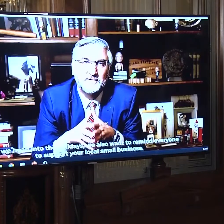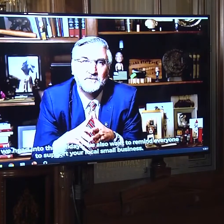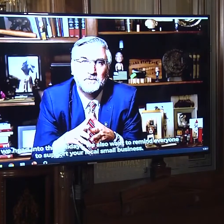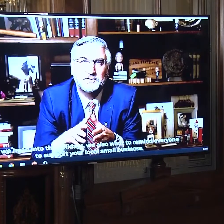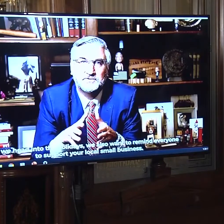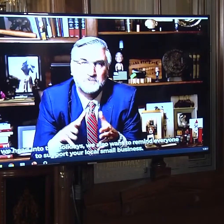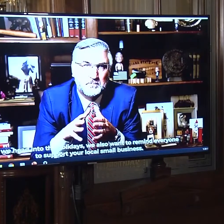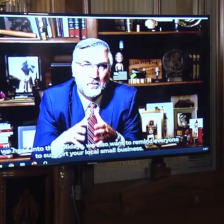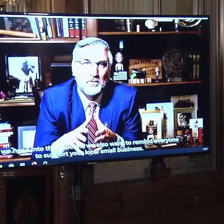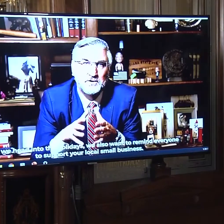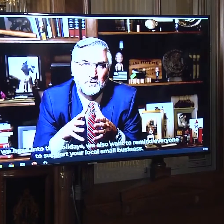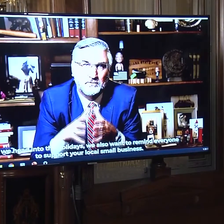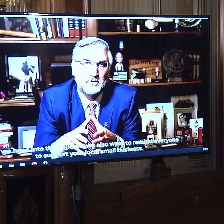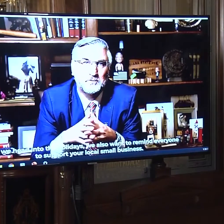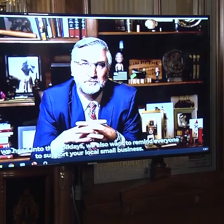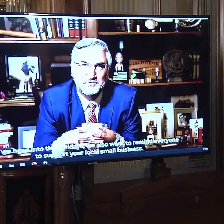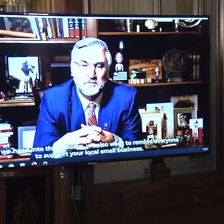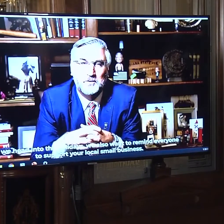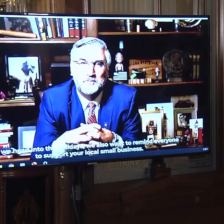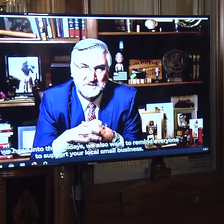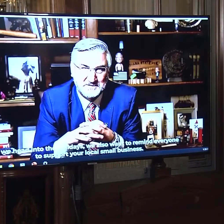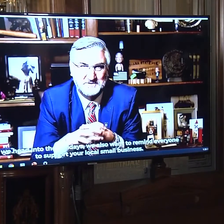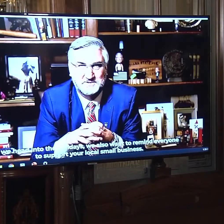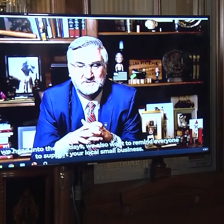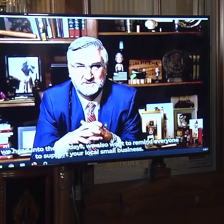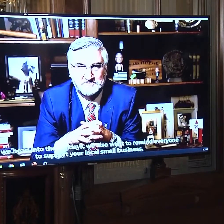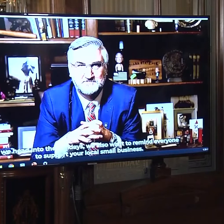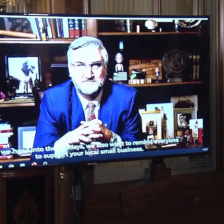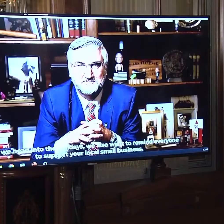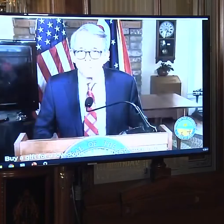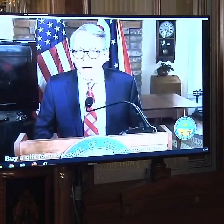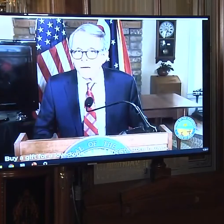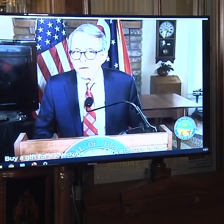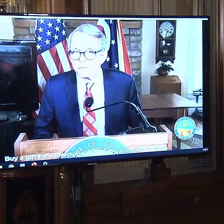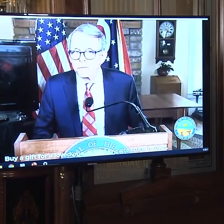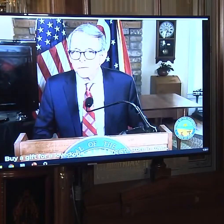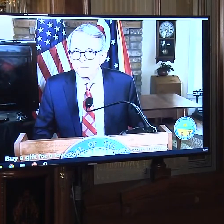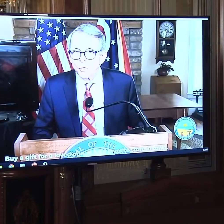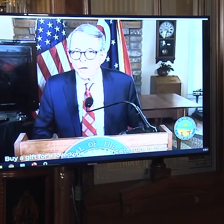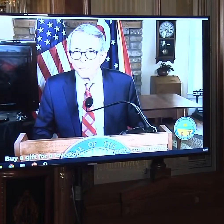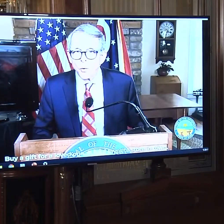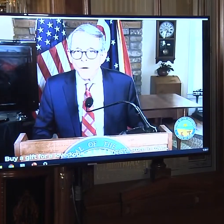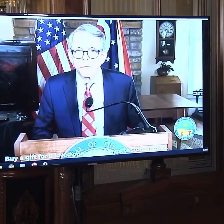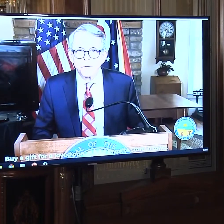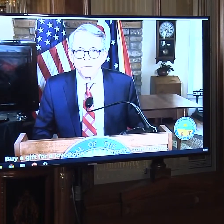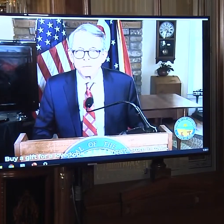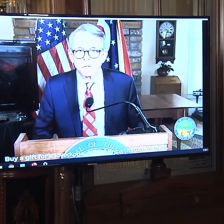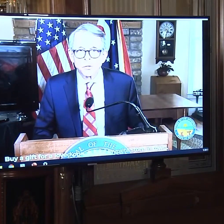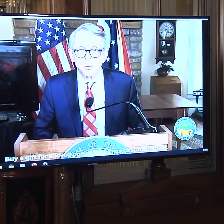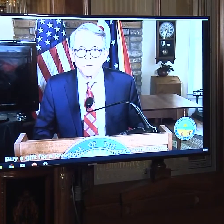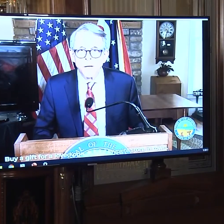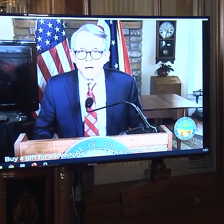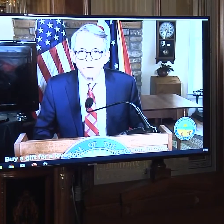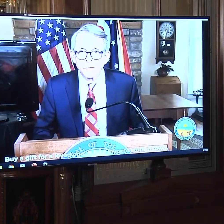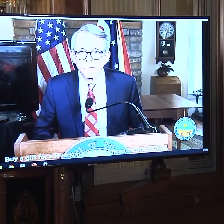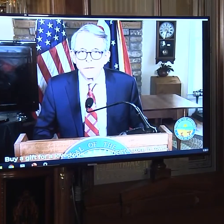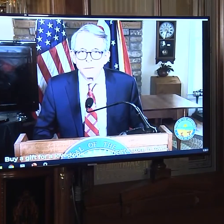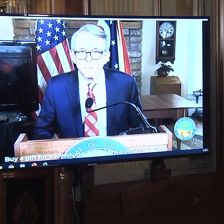WE MUST JOIN FORCES AS WE AIDE INTO THE HOLIDAYS WE ALSO WANT TO REMIND EVERYONE TO SUPPORT YOUR LOCAL SMALL